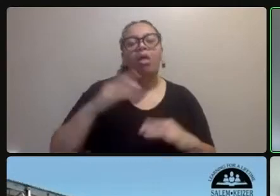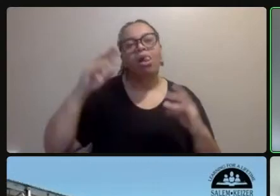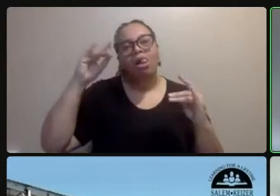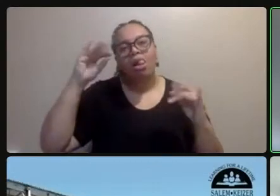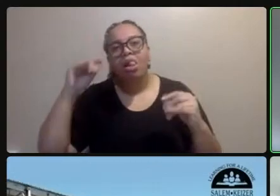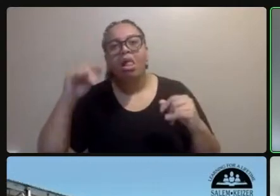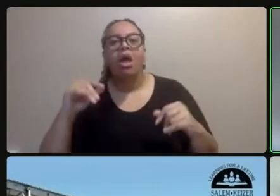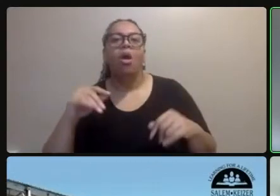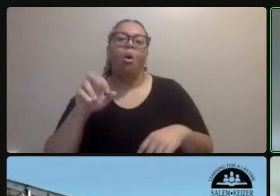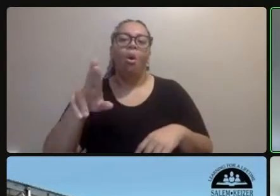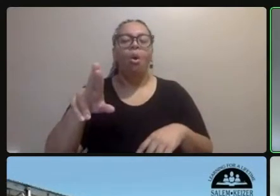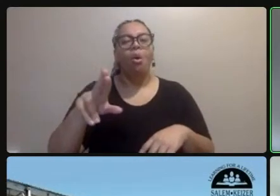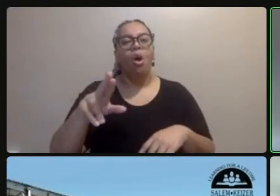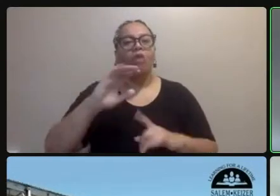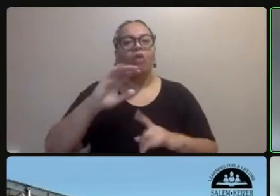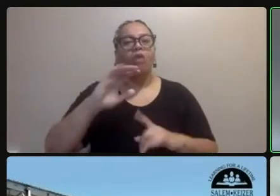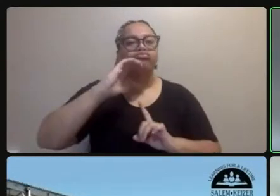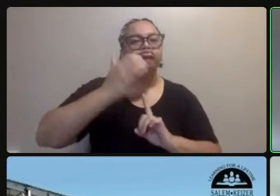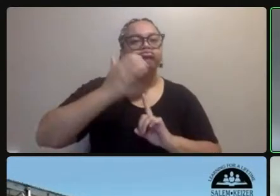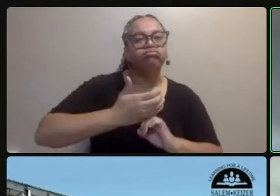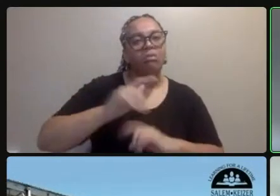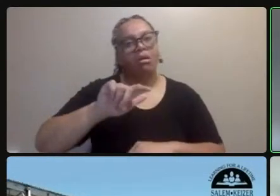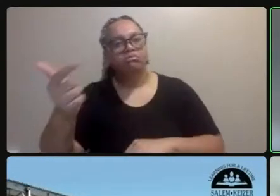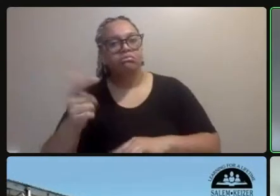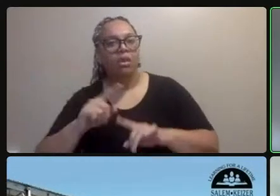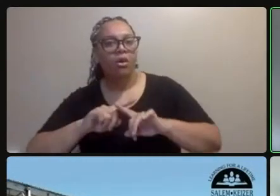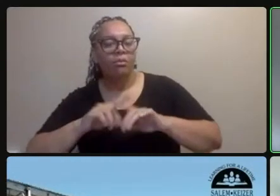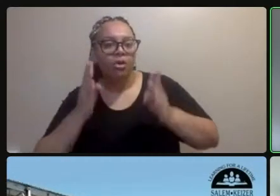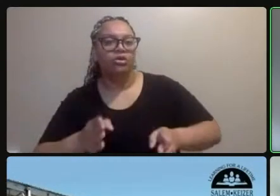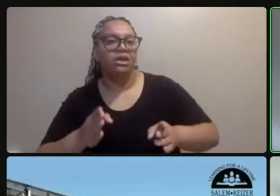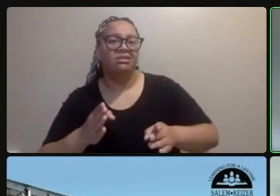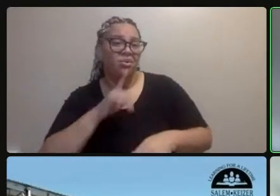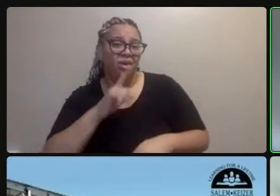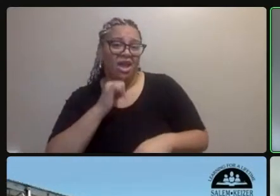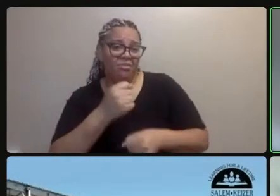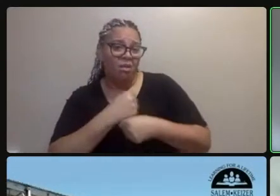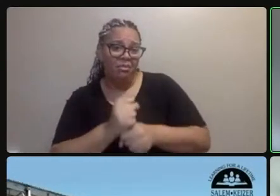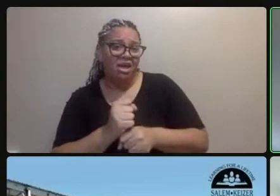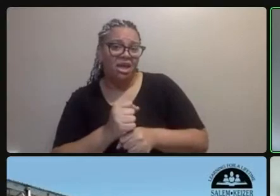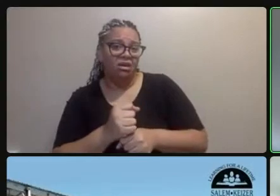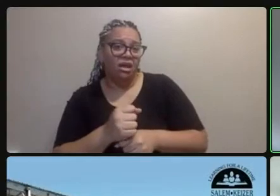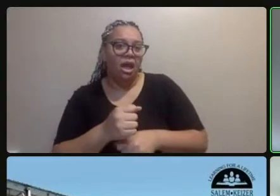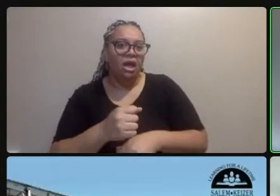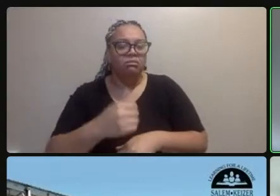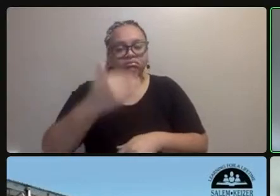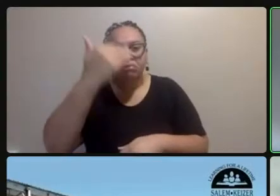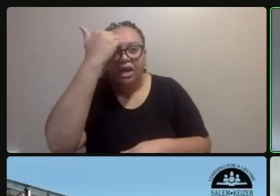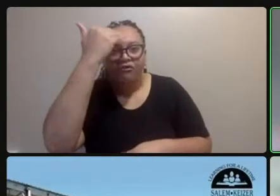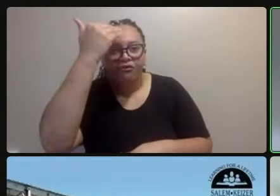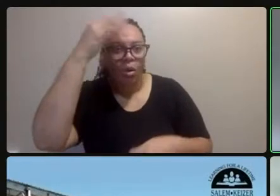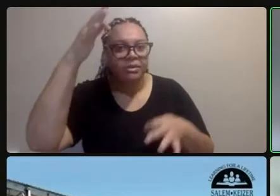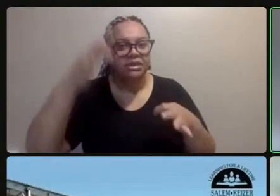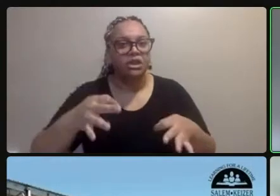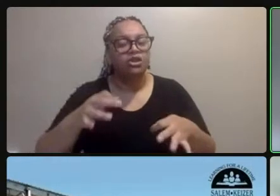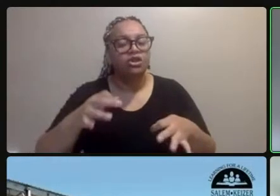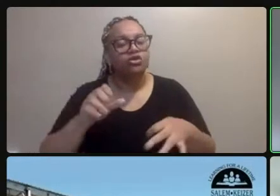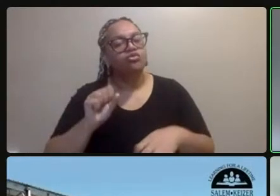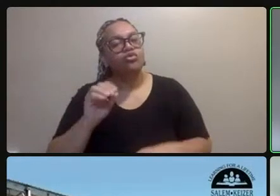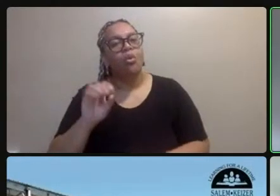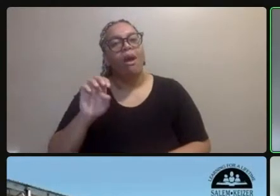BEFORE A MEETING AND I'M NOT IN A CONTRARY VIEW OR OPEN TO PUTTING MYSELF IN THE PLACE OF SOMEONE THAT HAS A DIFFERENT